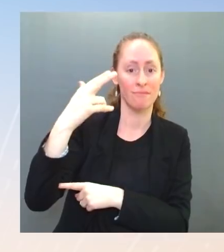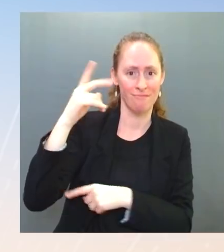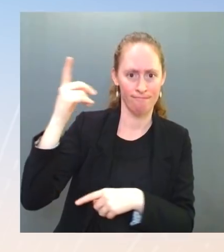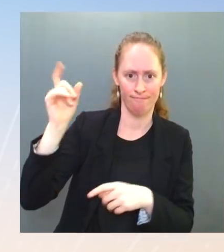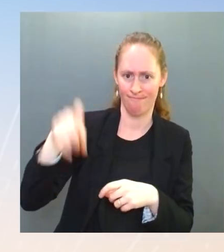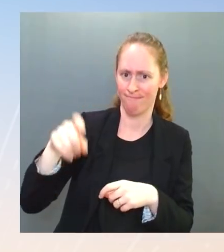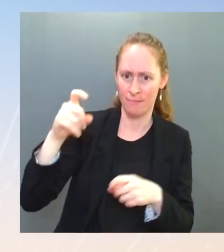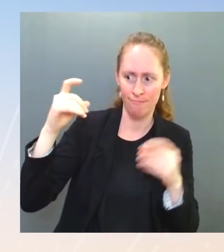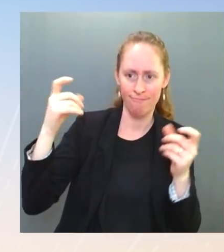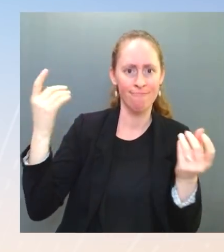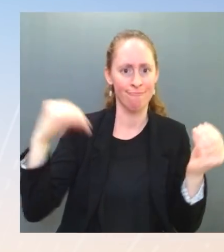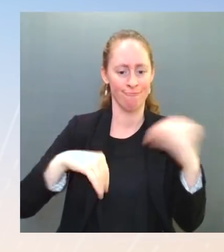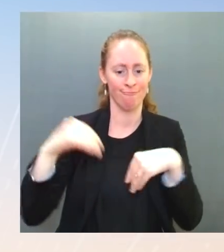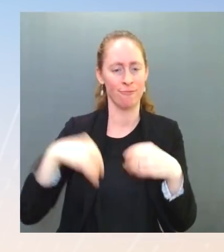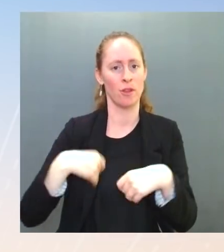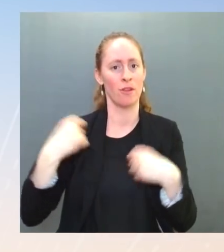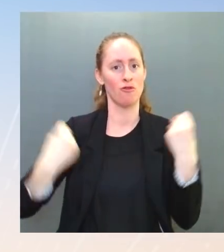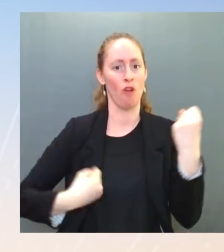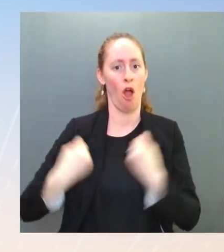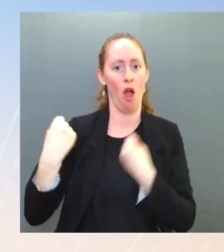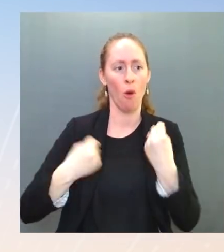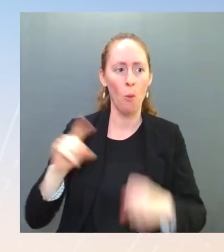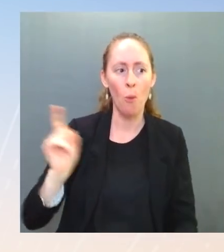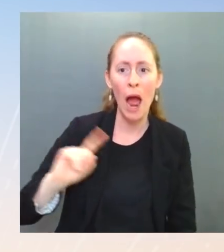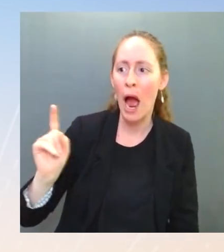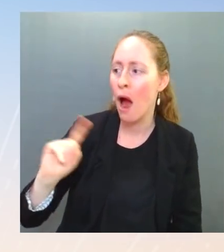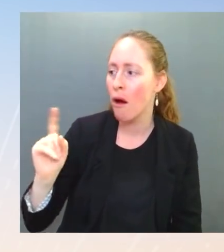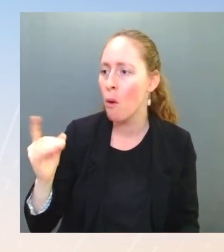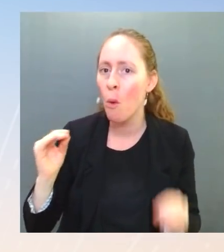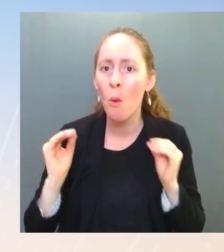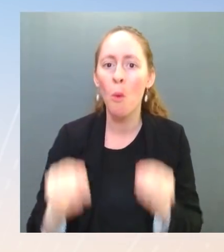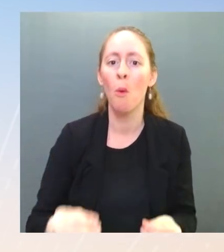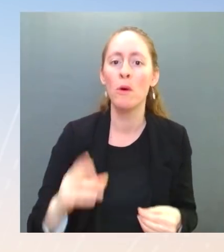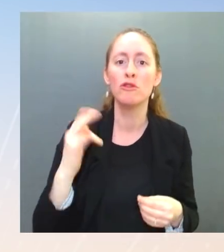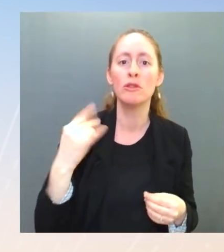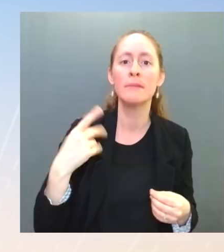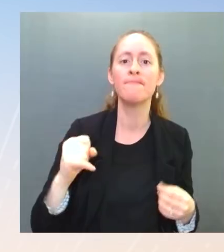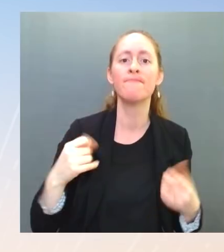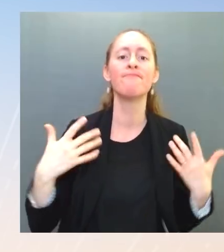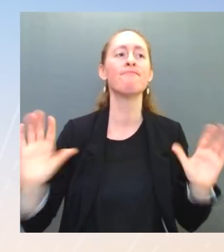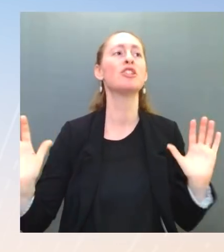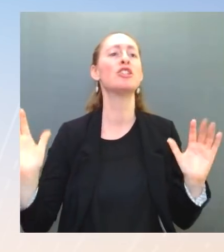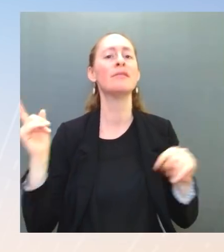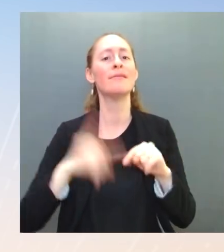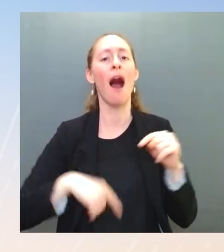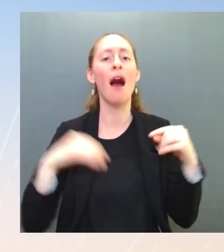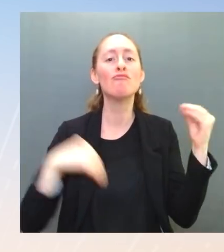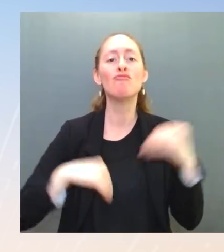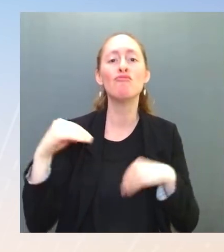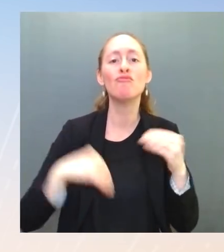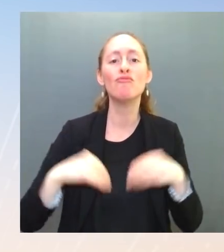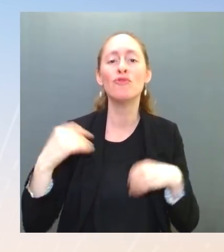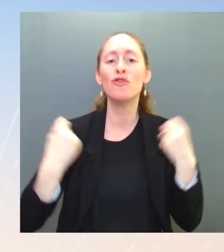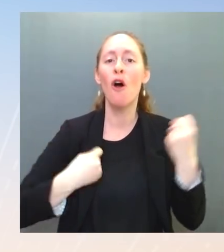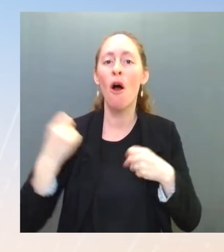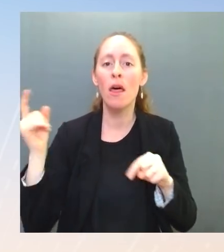but there's no question that energy prices continue to be, month by month, a driver of inflationary data.